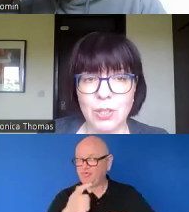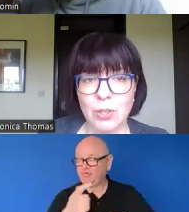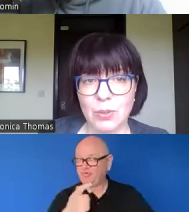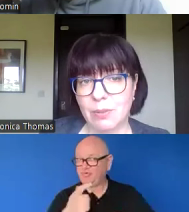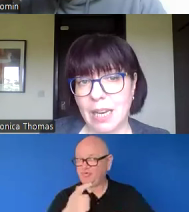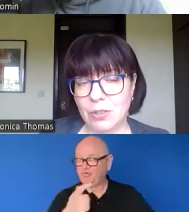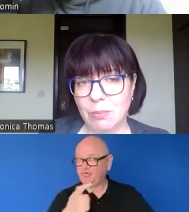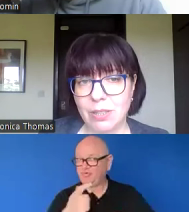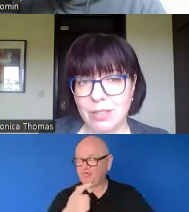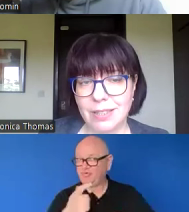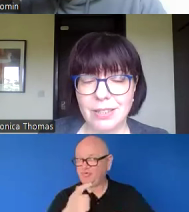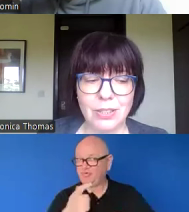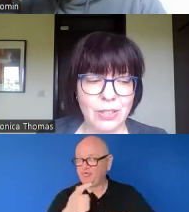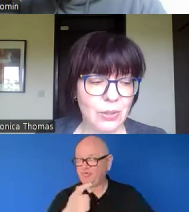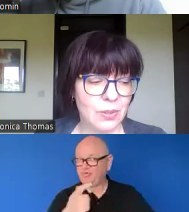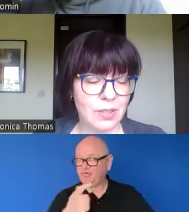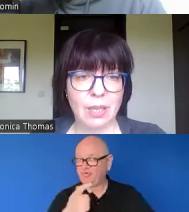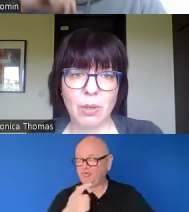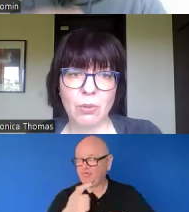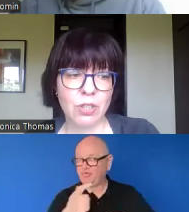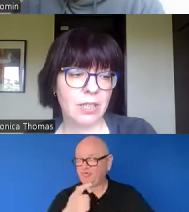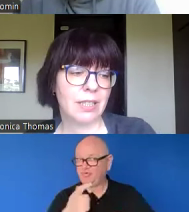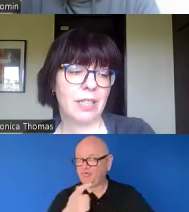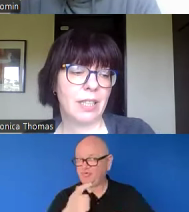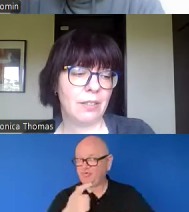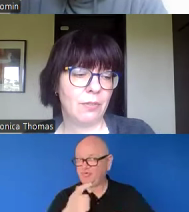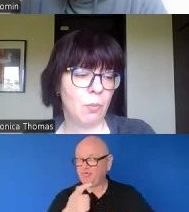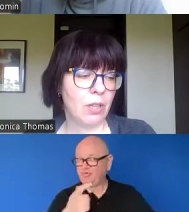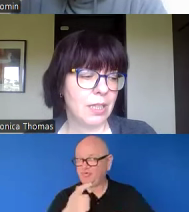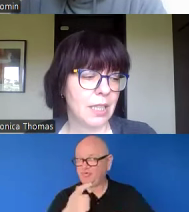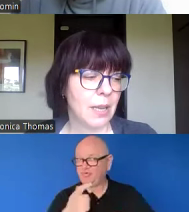You can use the reaction buttons. You can use the emojis, if you want.